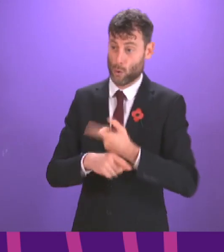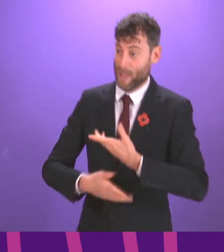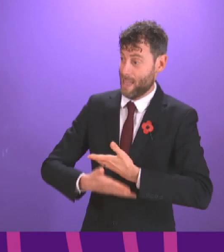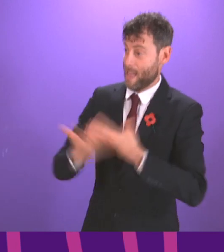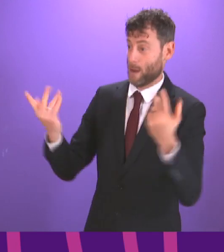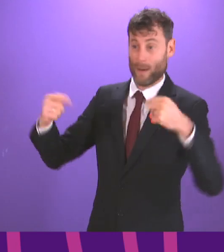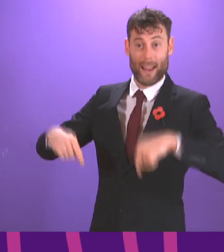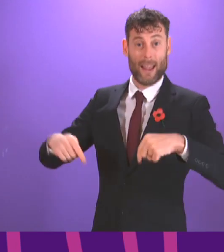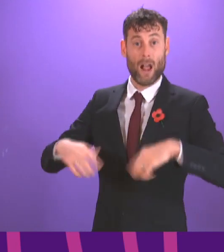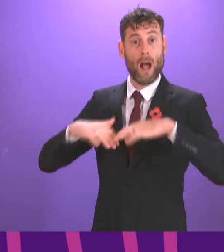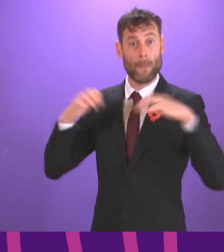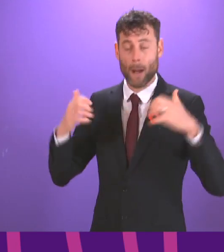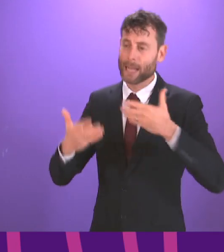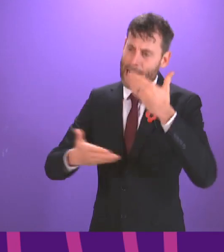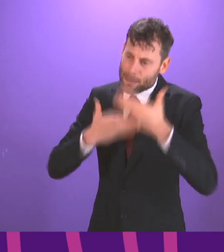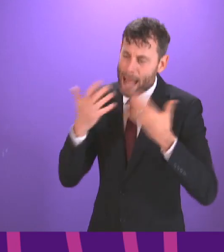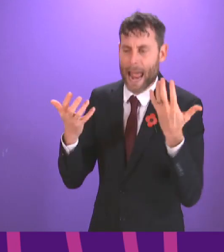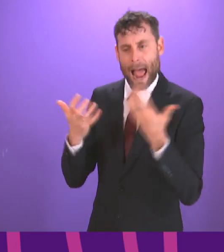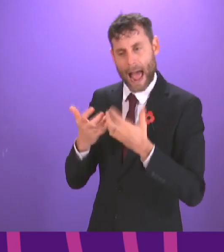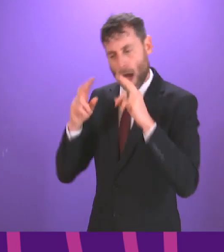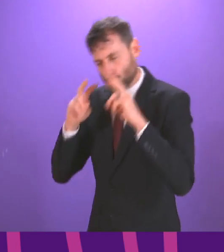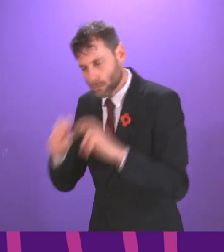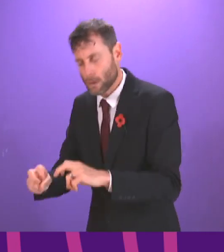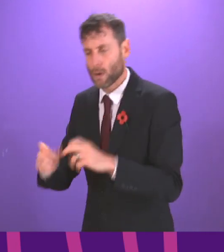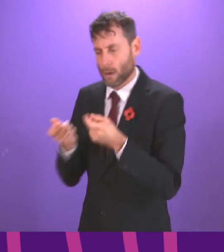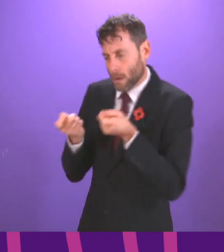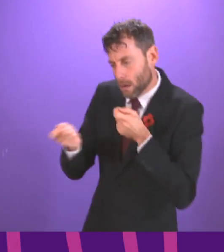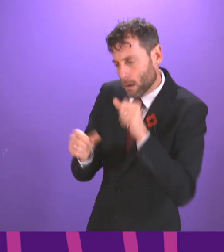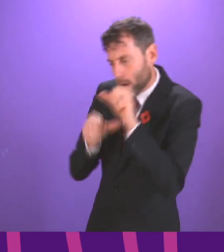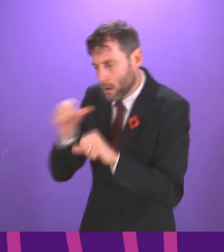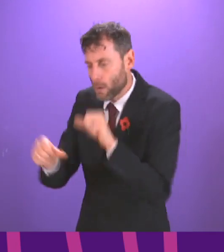explain their methodology, how the report was conducted and the limitations of the methodology,